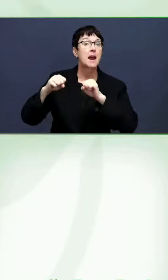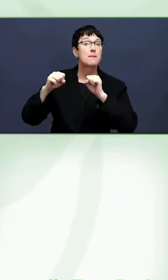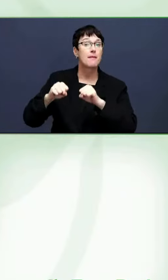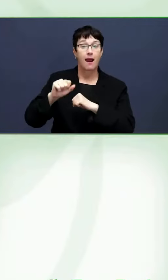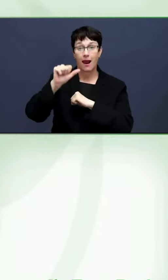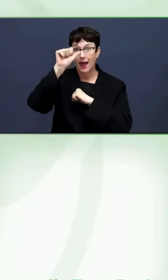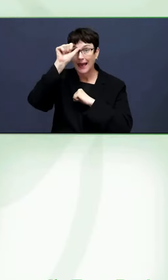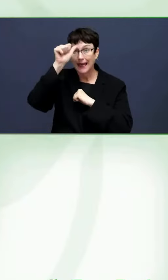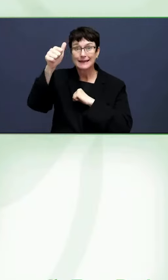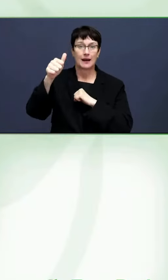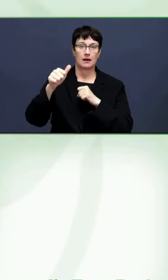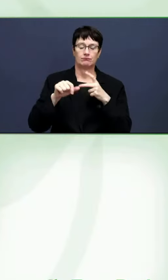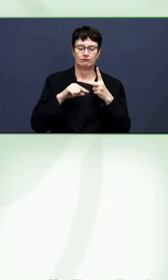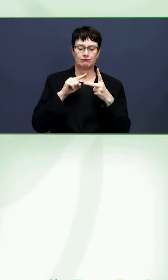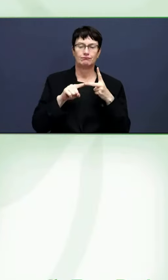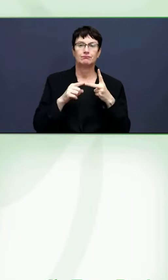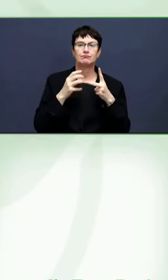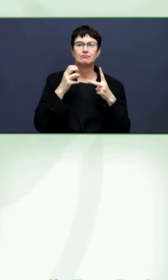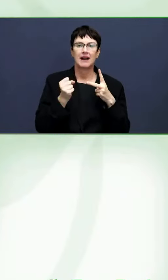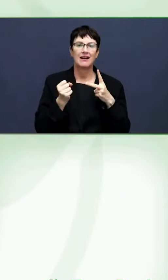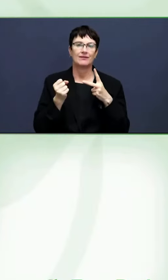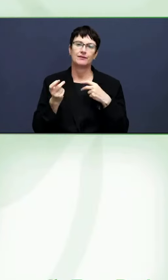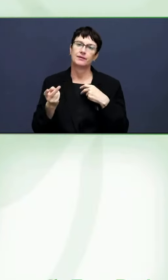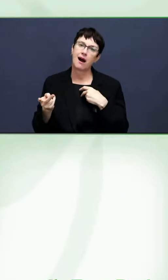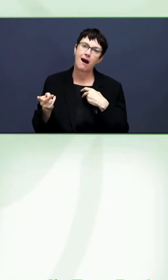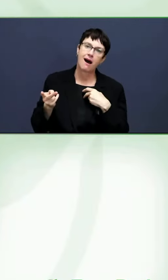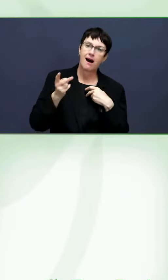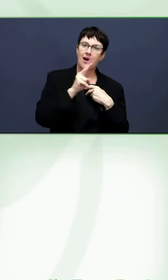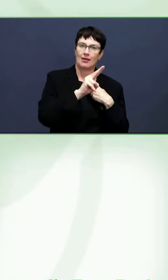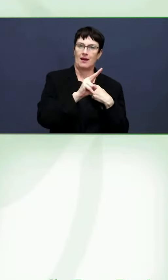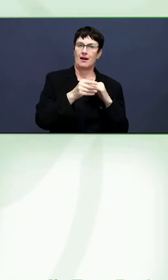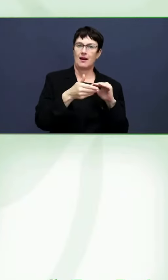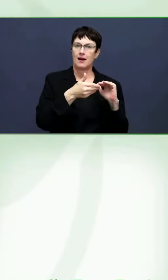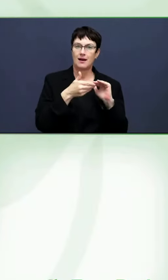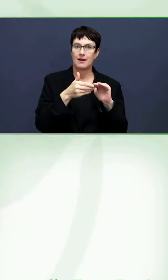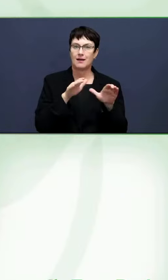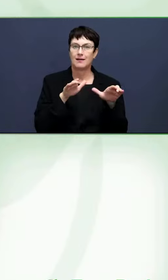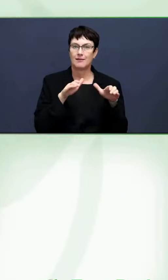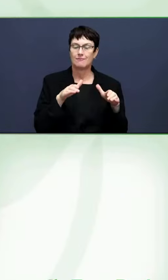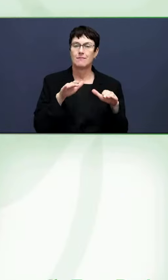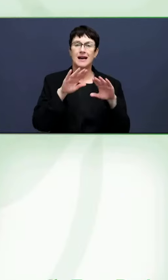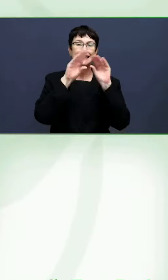have been big supporters of helping get this off the ground, and Google and our other partners.